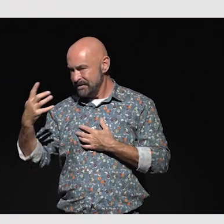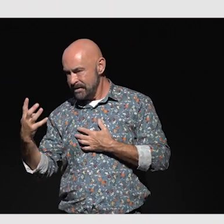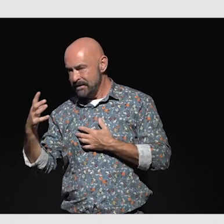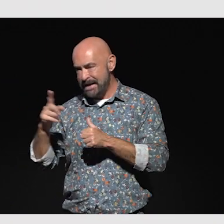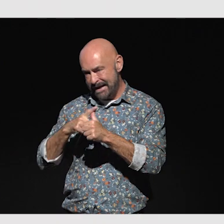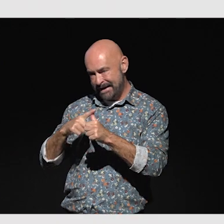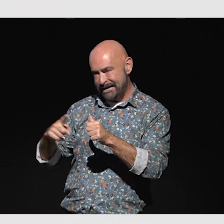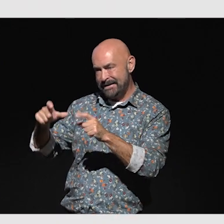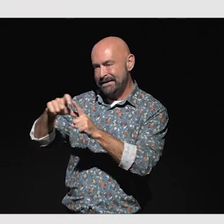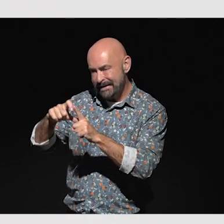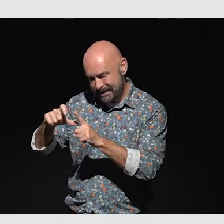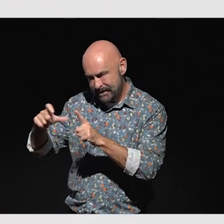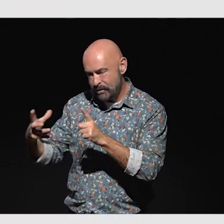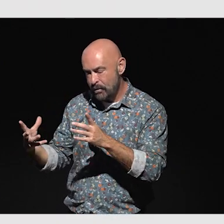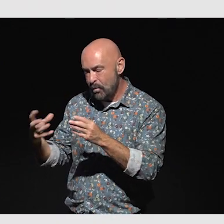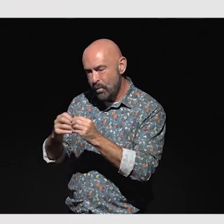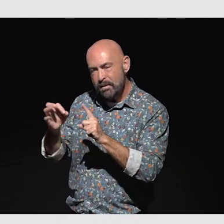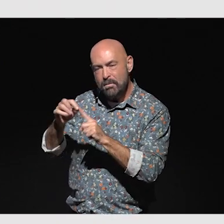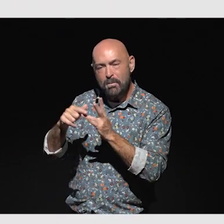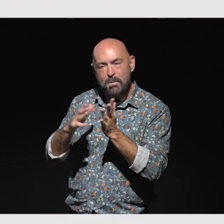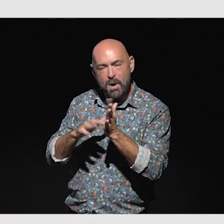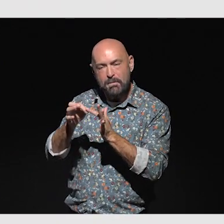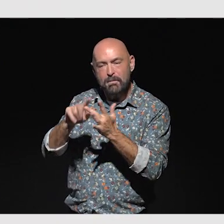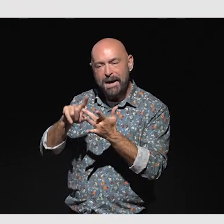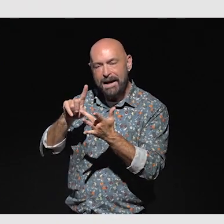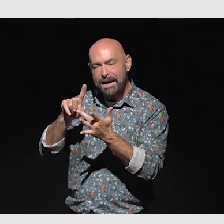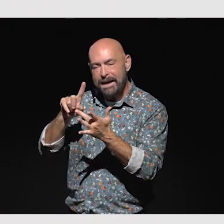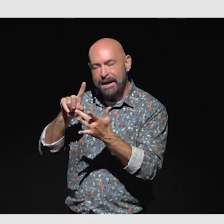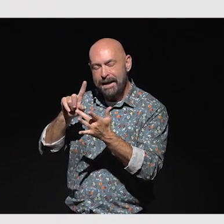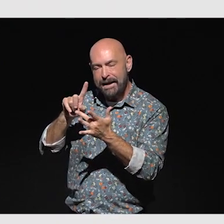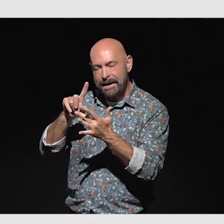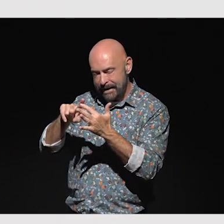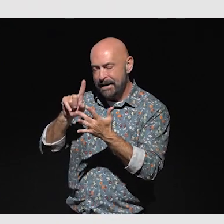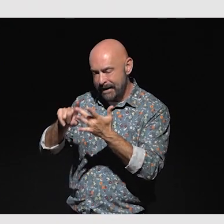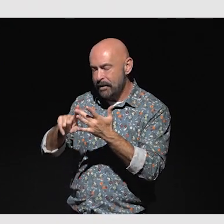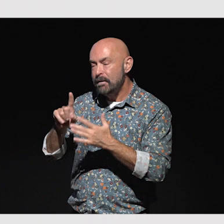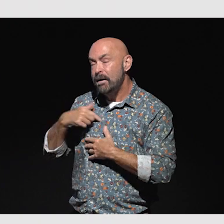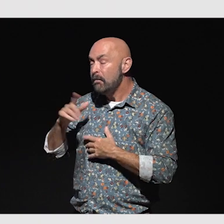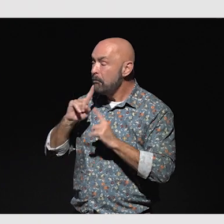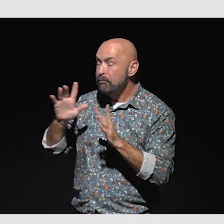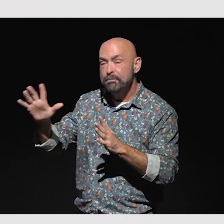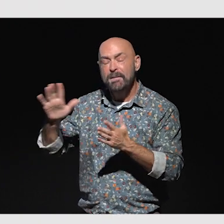along with Pompeii. And I was fascinated to see historians are now telling us